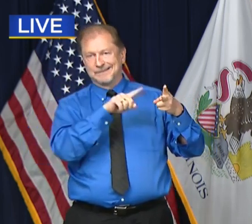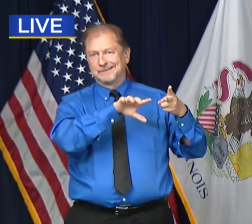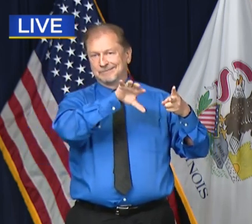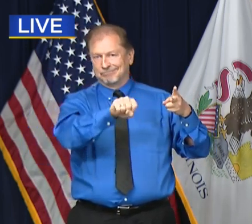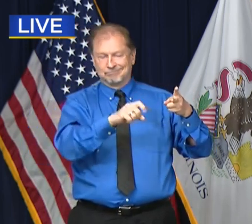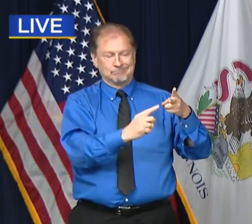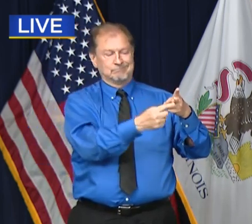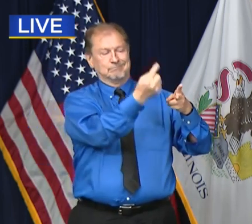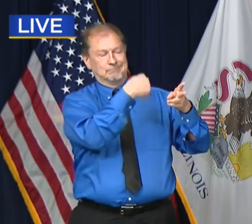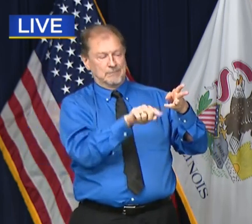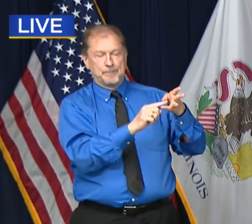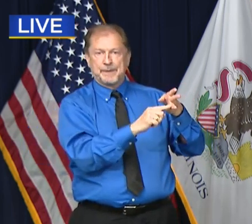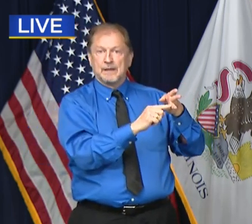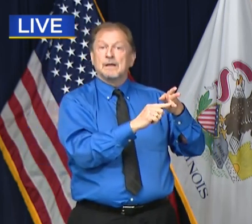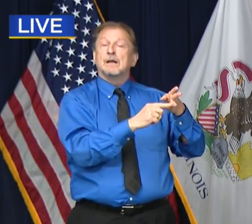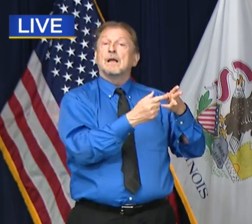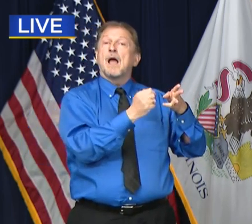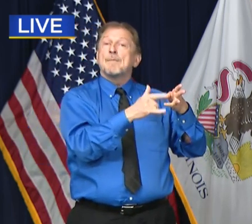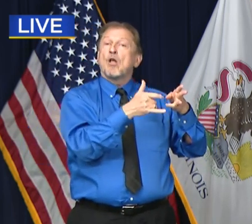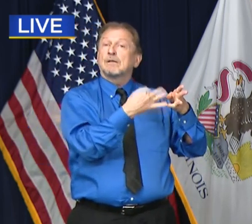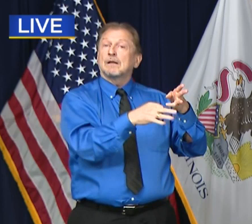ON APRIL 12th, THEY OCCUPIED 39%